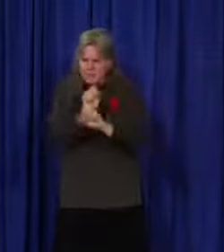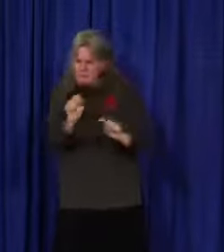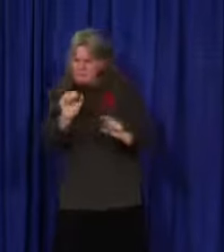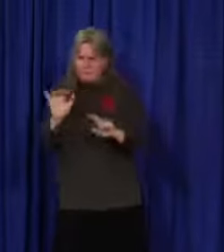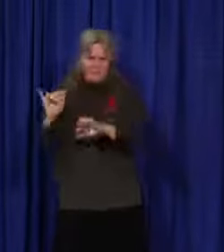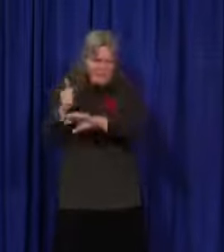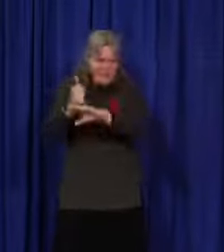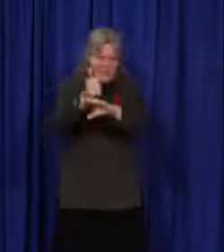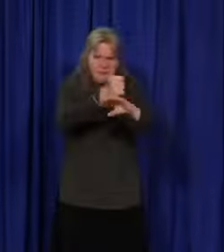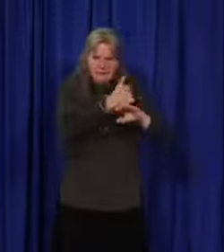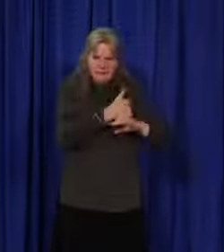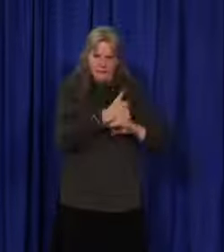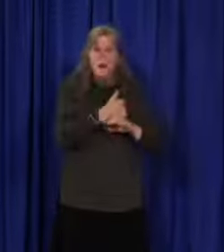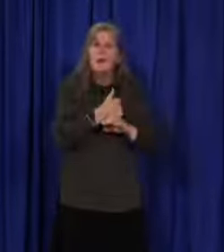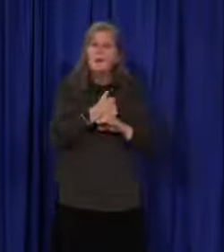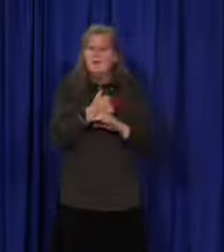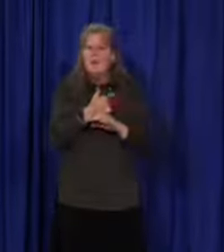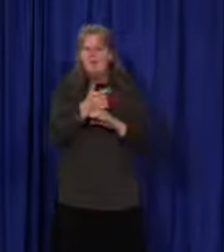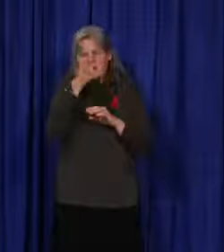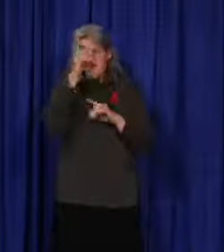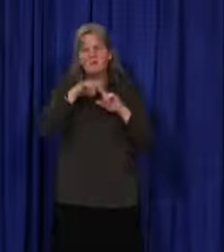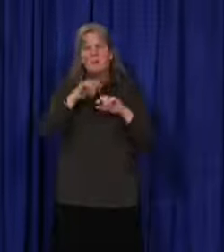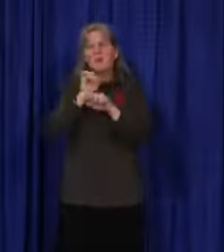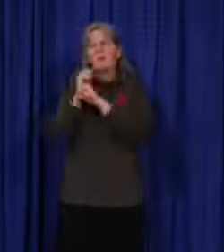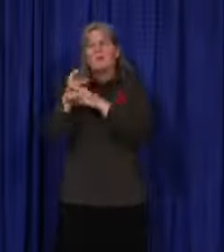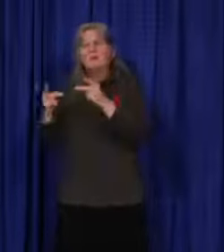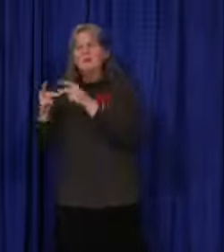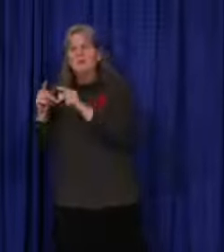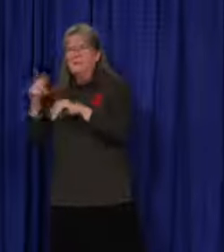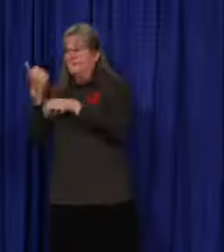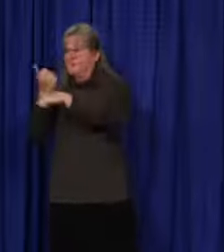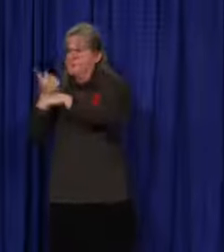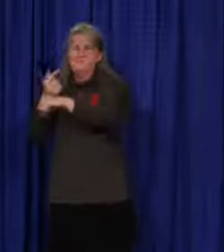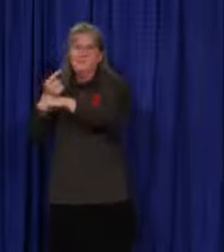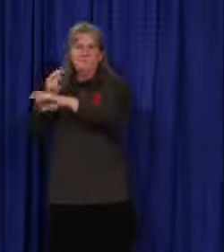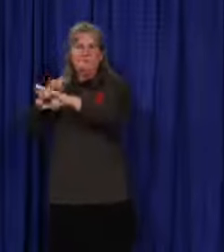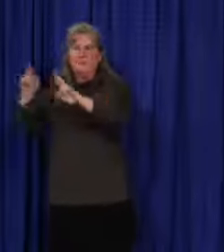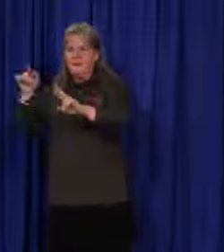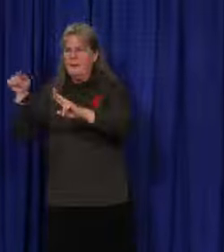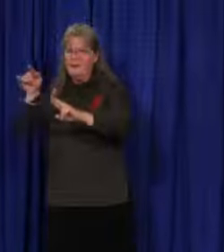Can you hear me? I'm sorry. Okay. Thank you. The question would be for the premier.